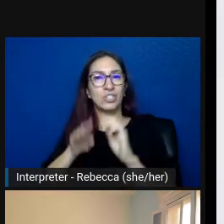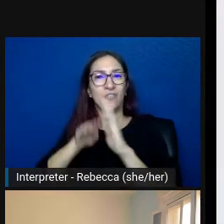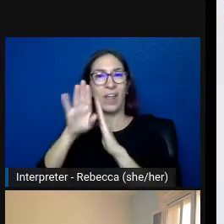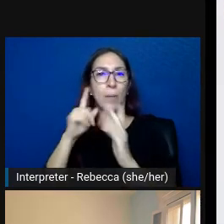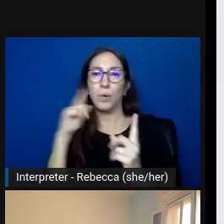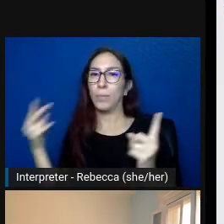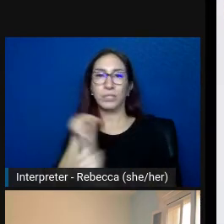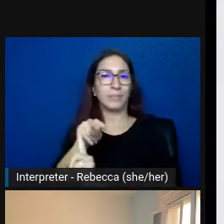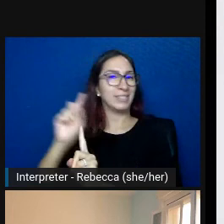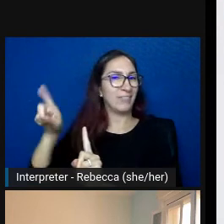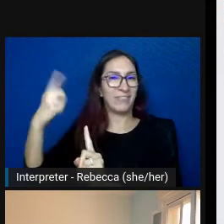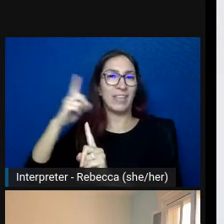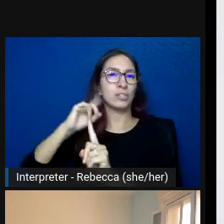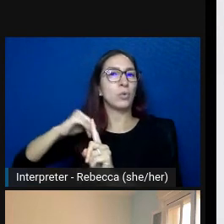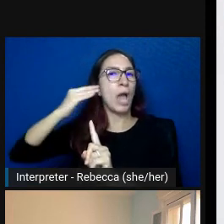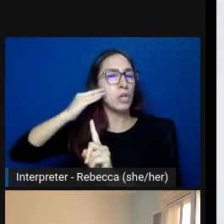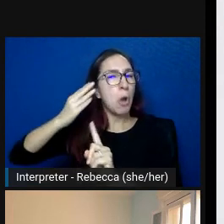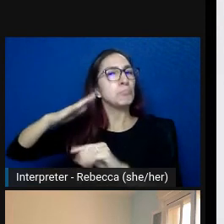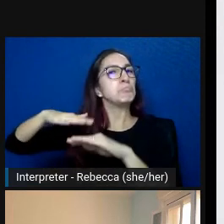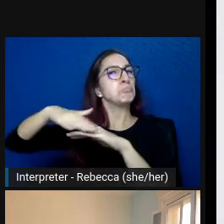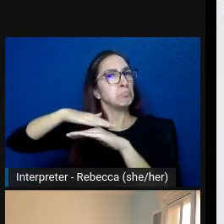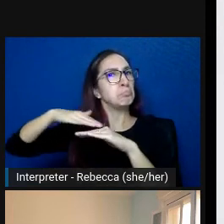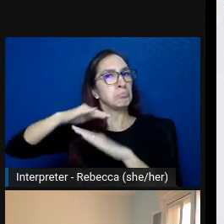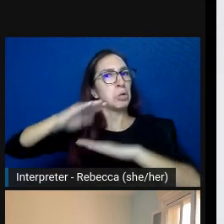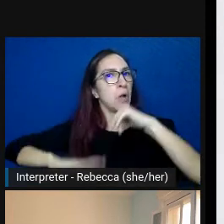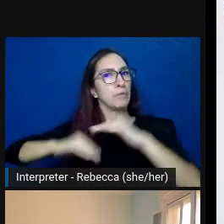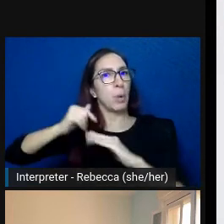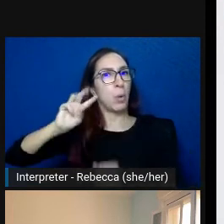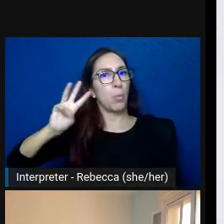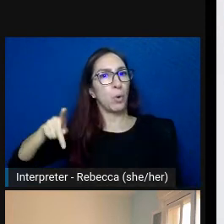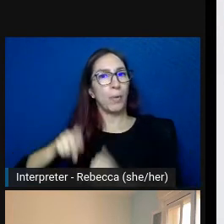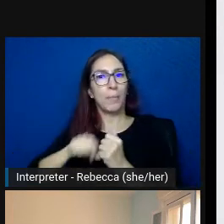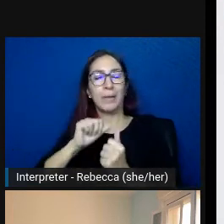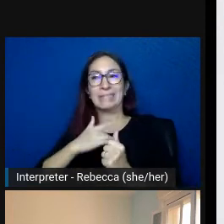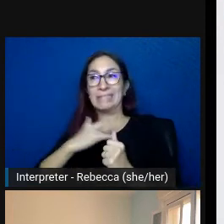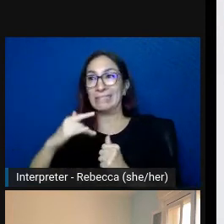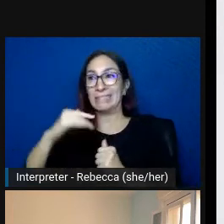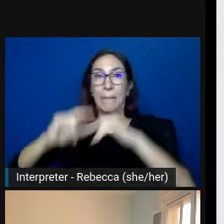I do not usually build websites with WordPress.